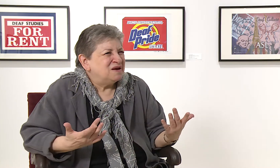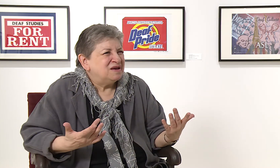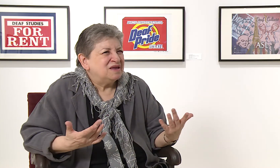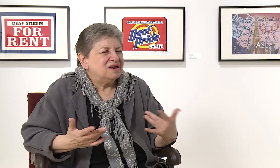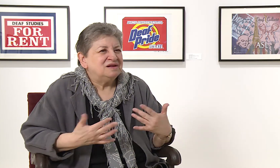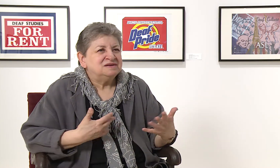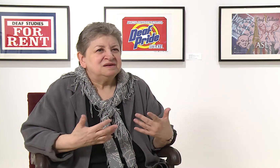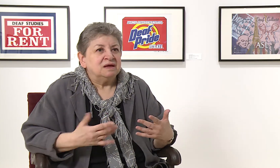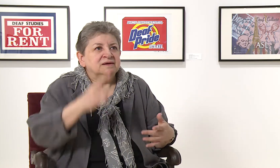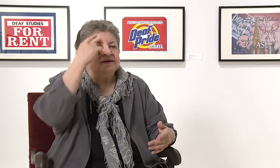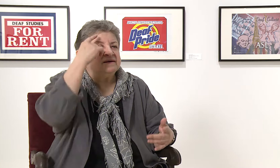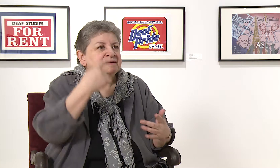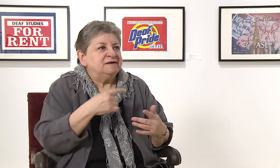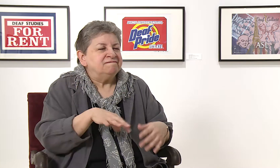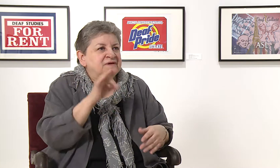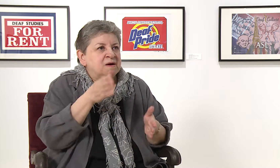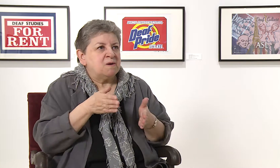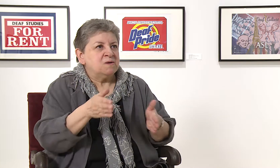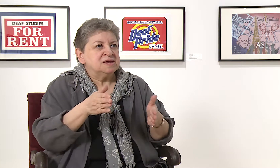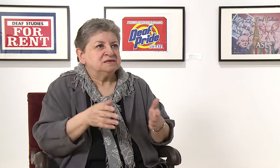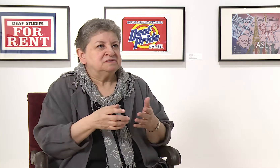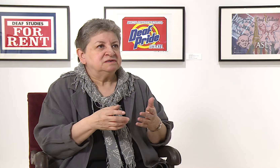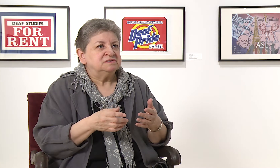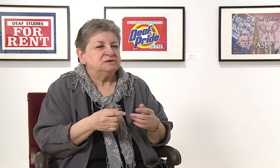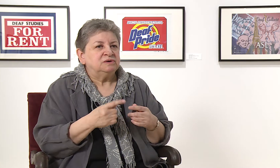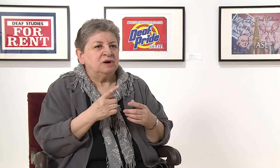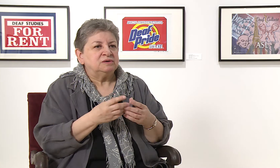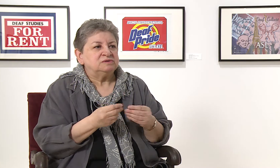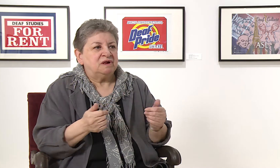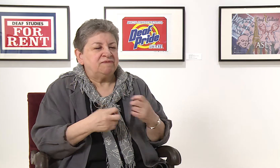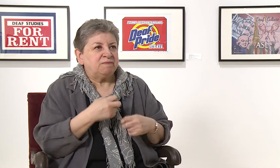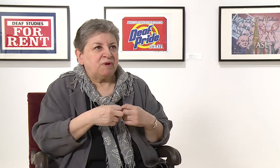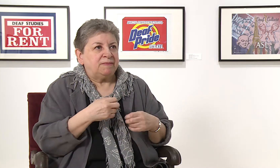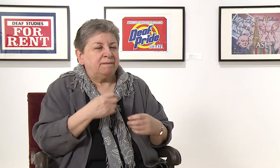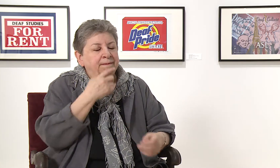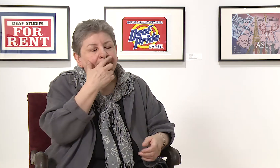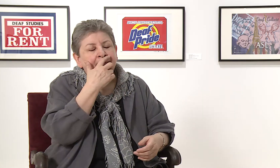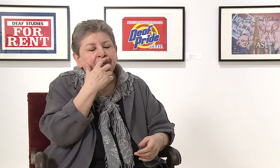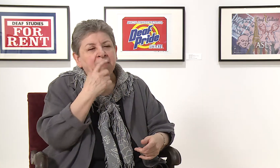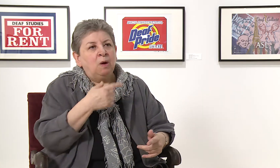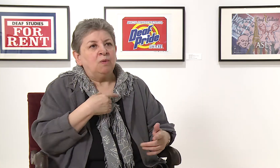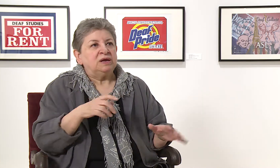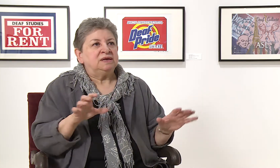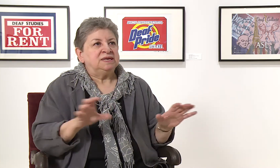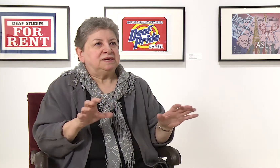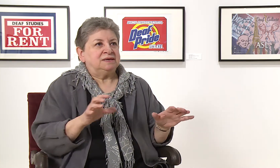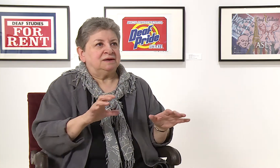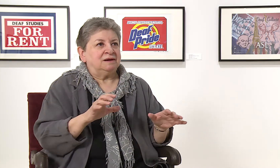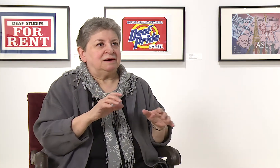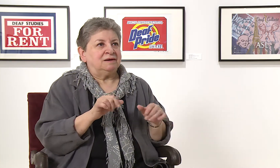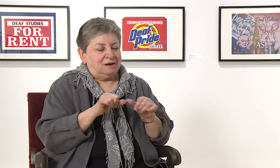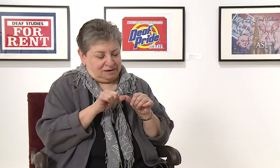what we were going to do. We didn't want to stop creating art about the Deaf experience,